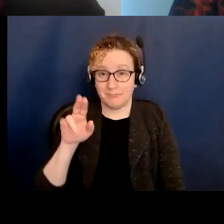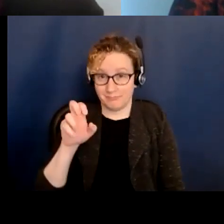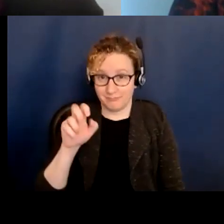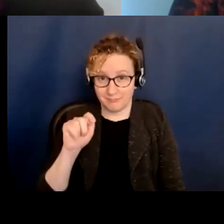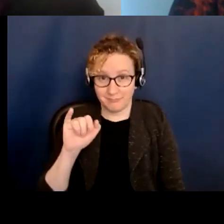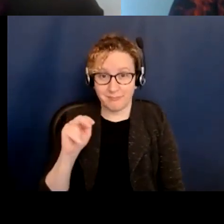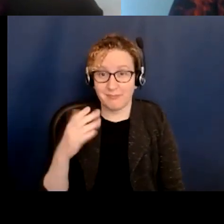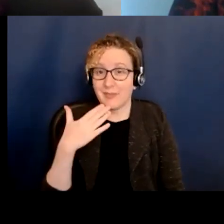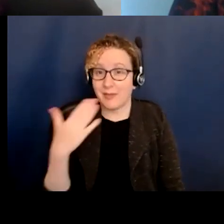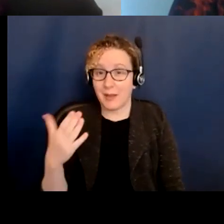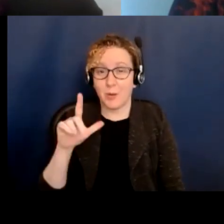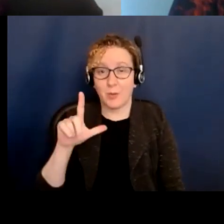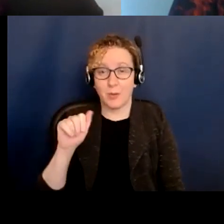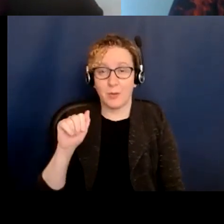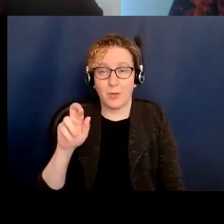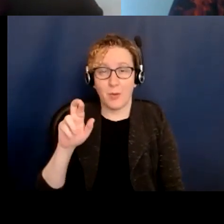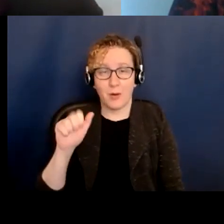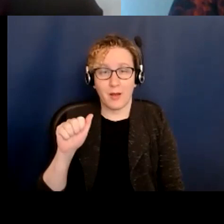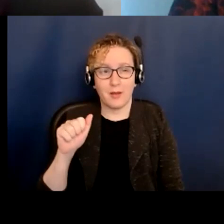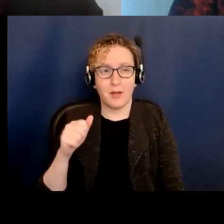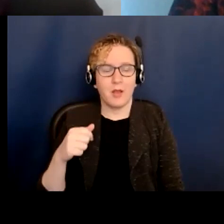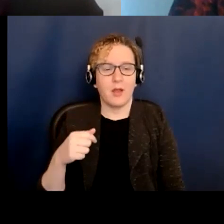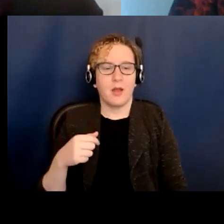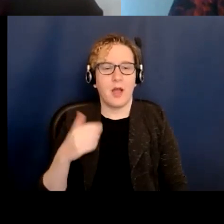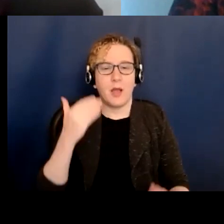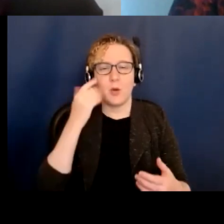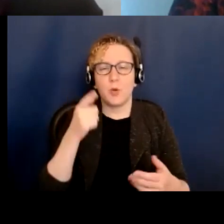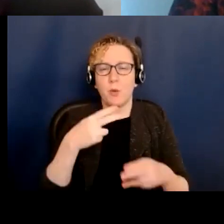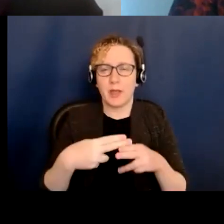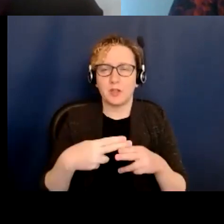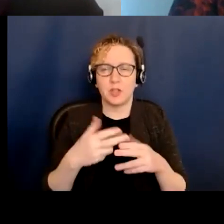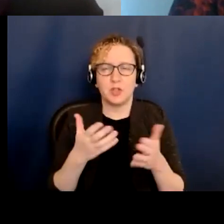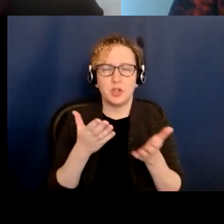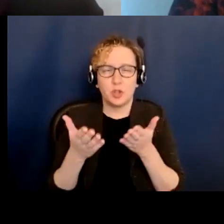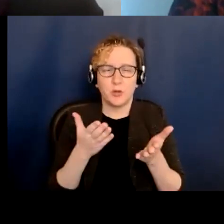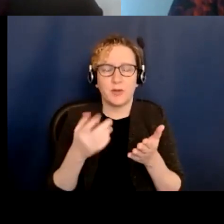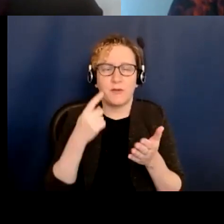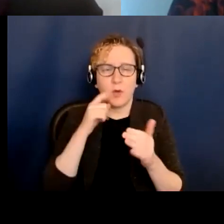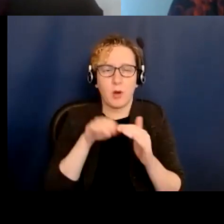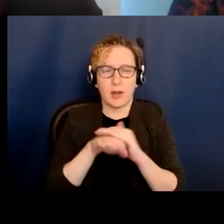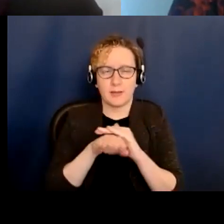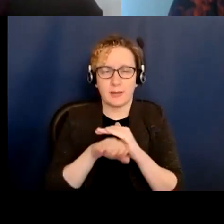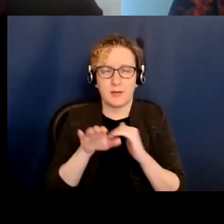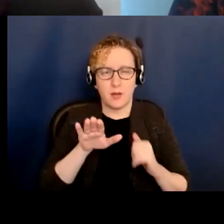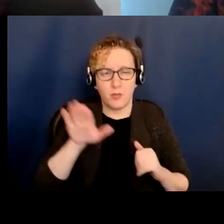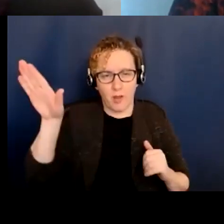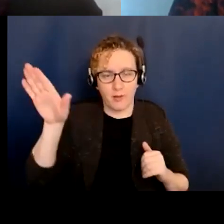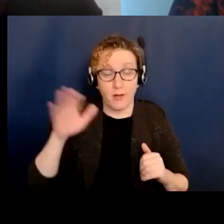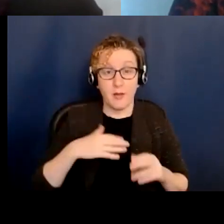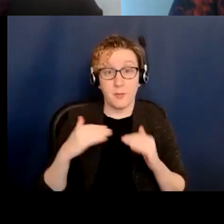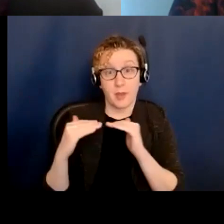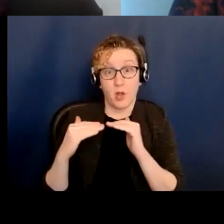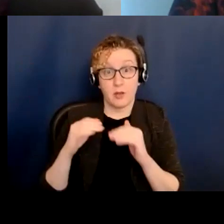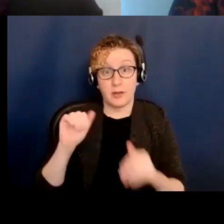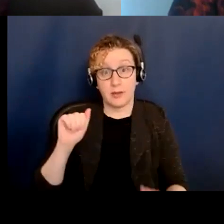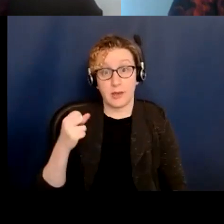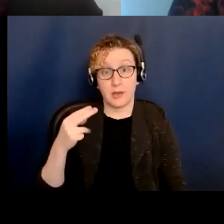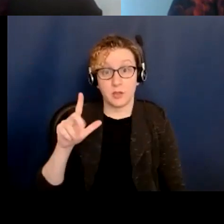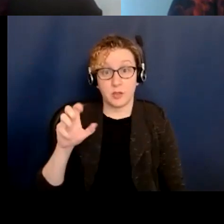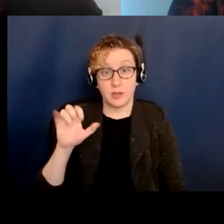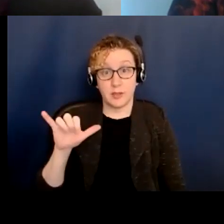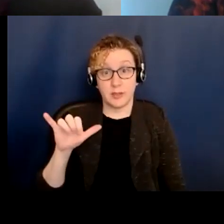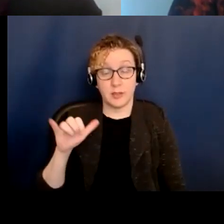I know that you mentioned surveying for access abroad, my colleague shared a checklist of